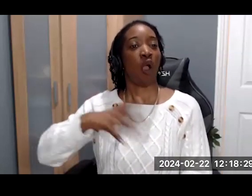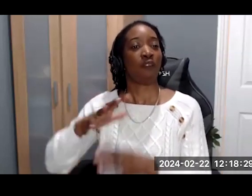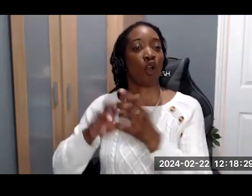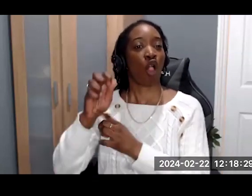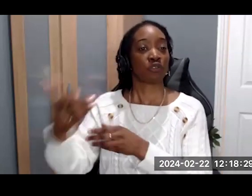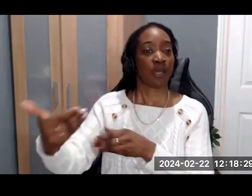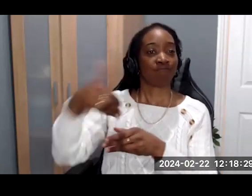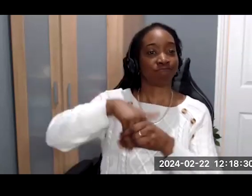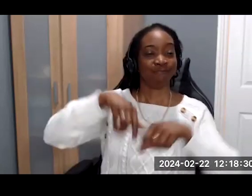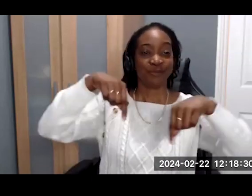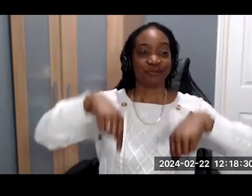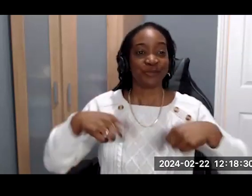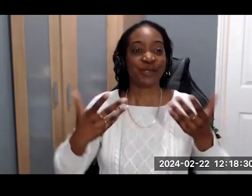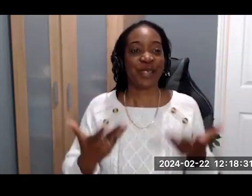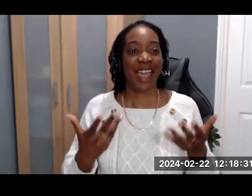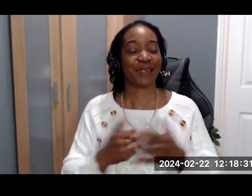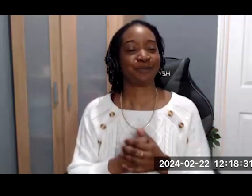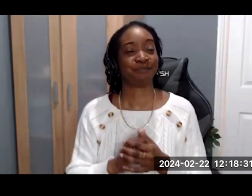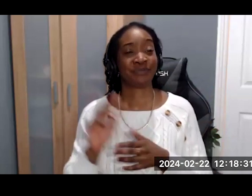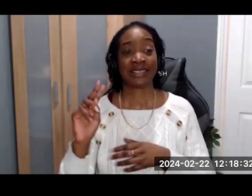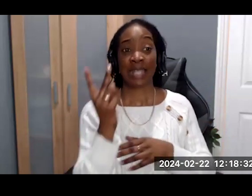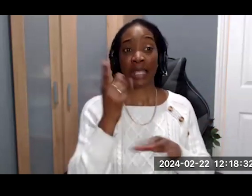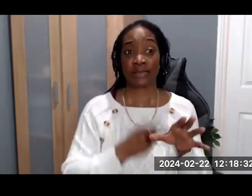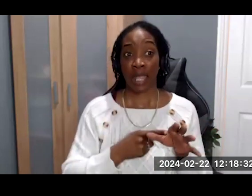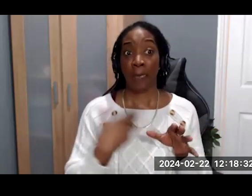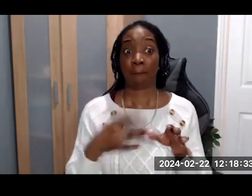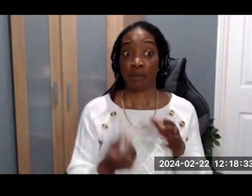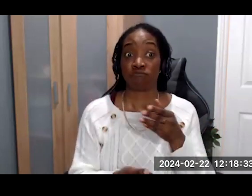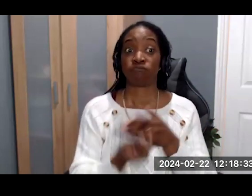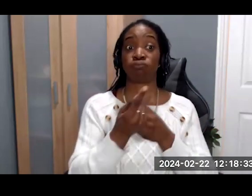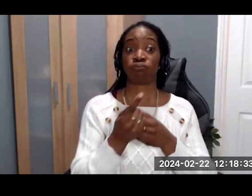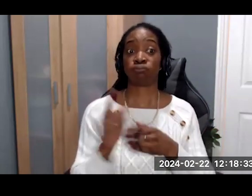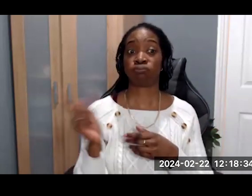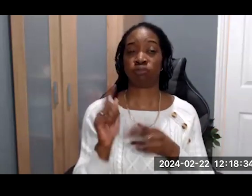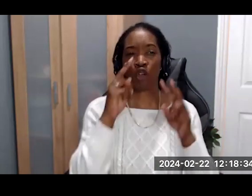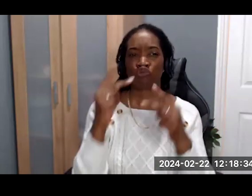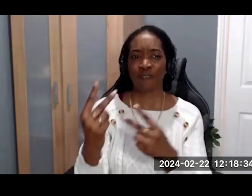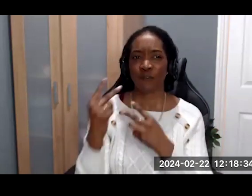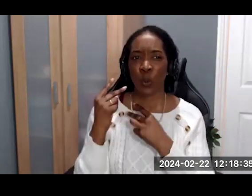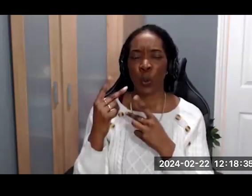in this second year of Open Dialogo we have had the opportunity to review and feedback hear the